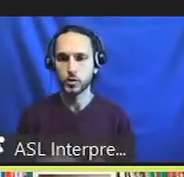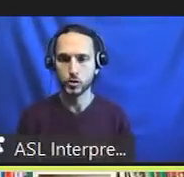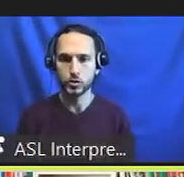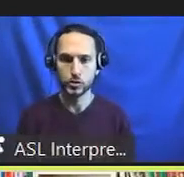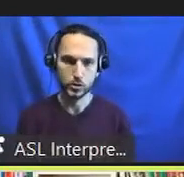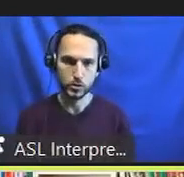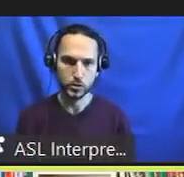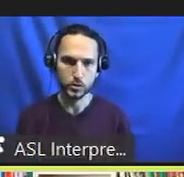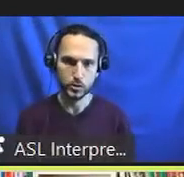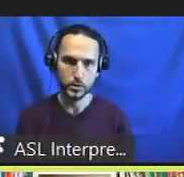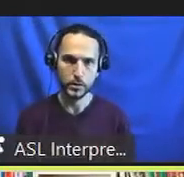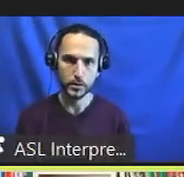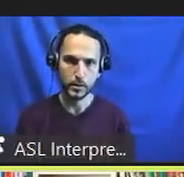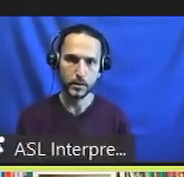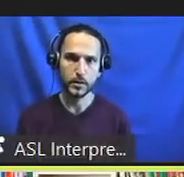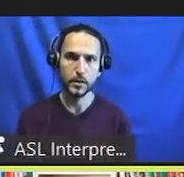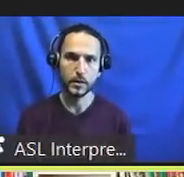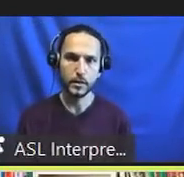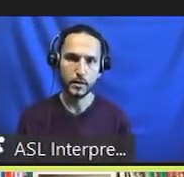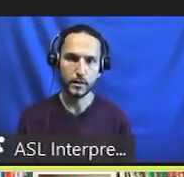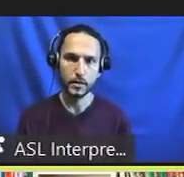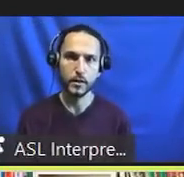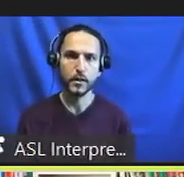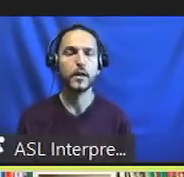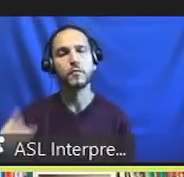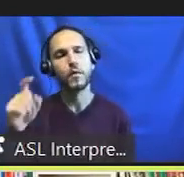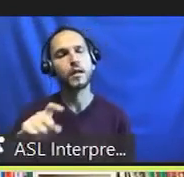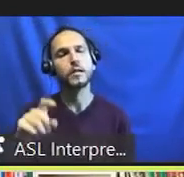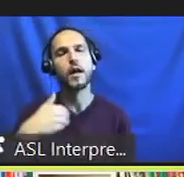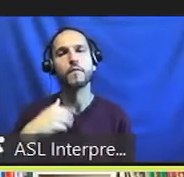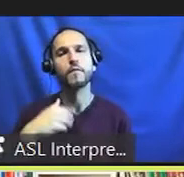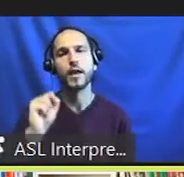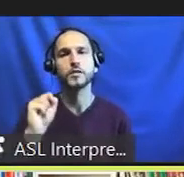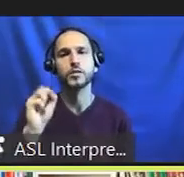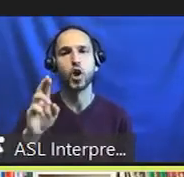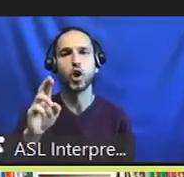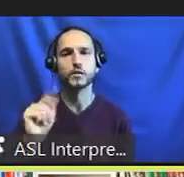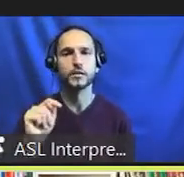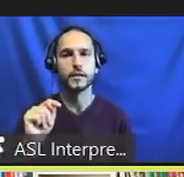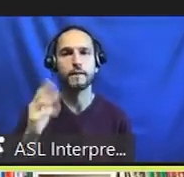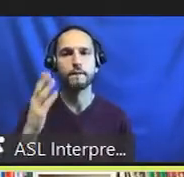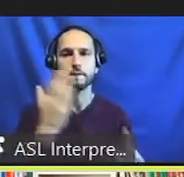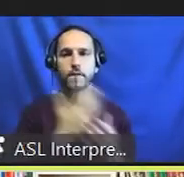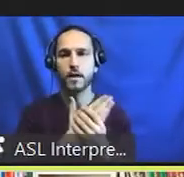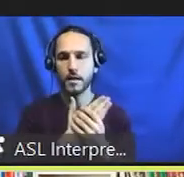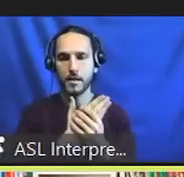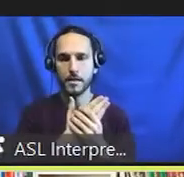And assuming you need an SRT file, which is basically